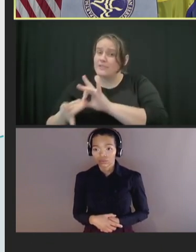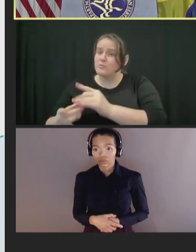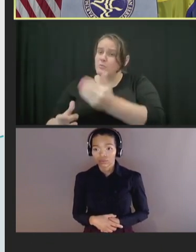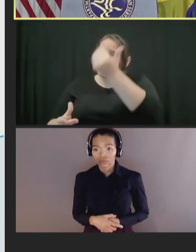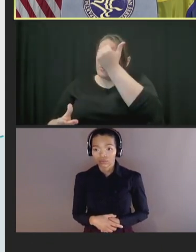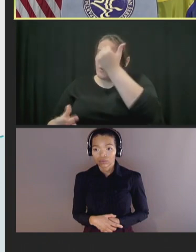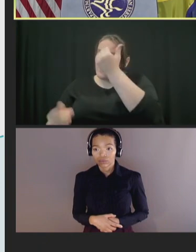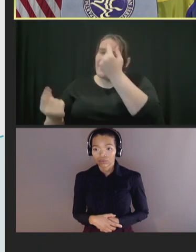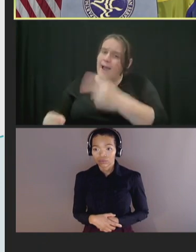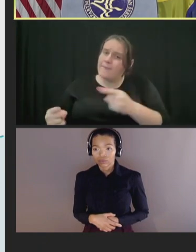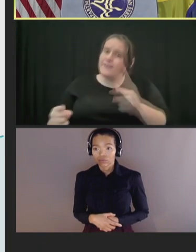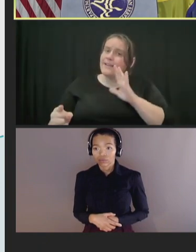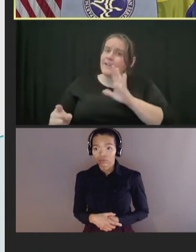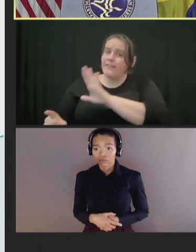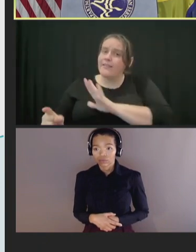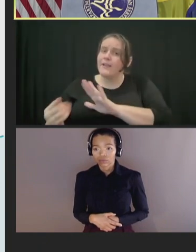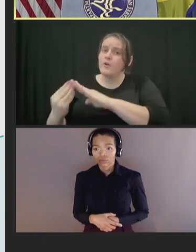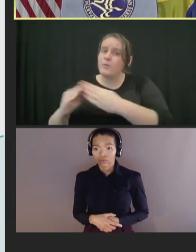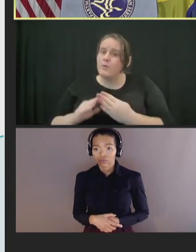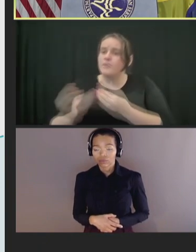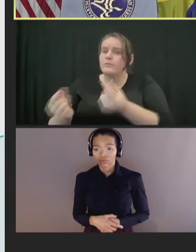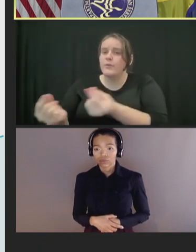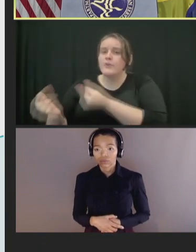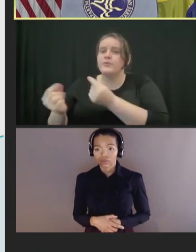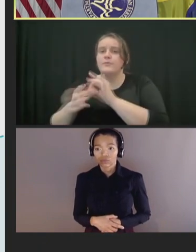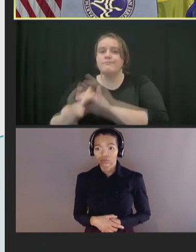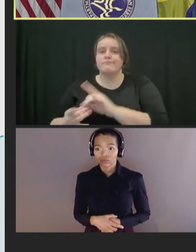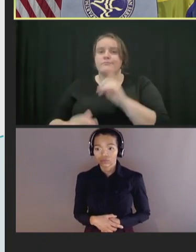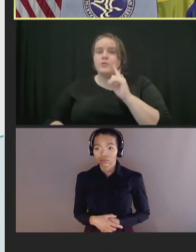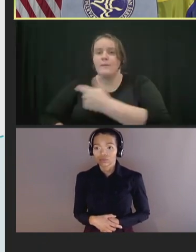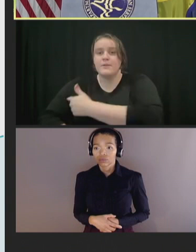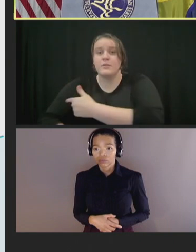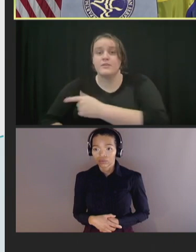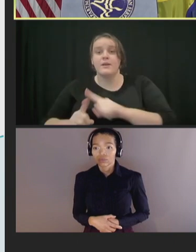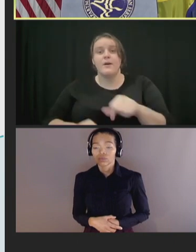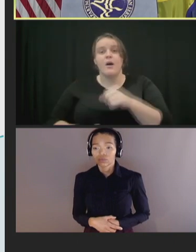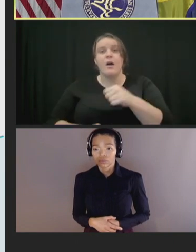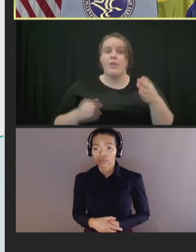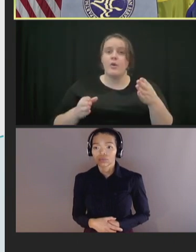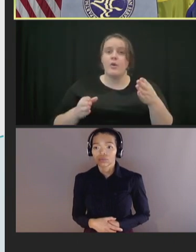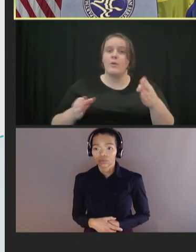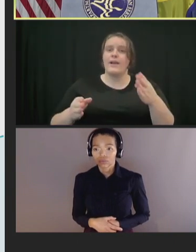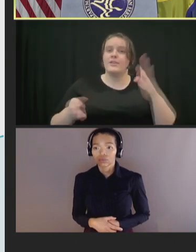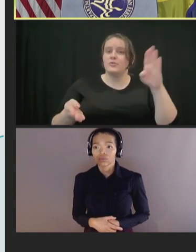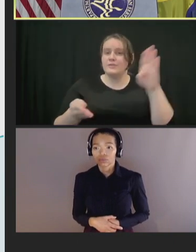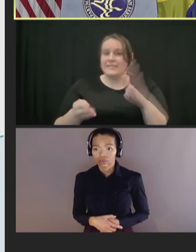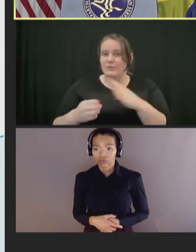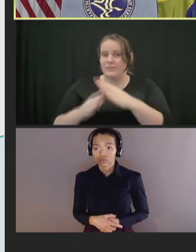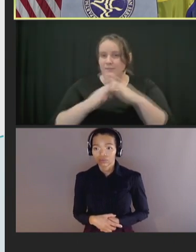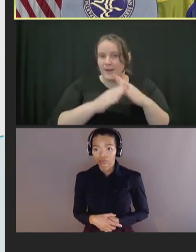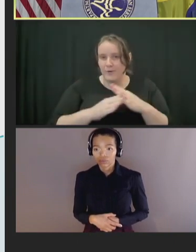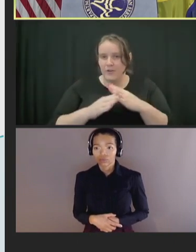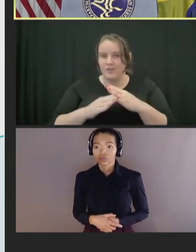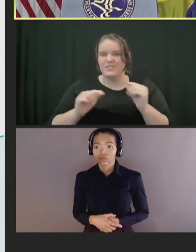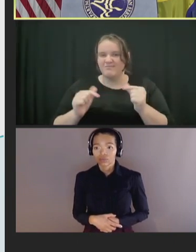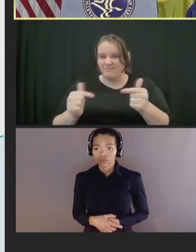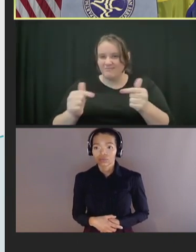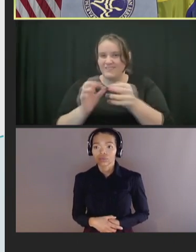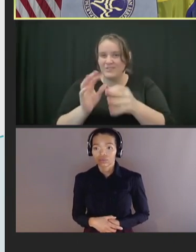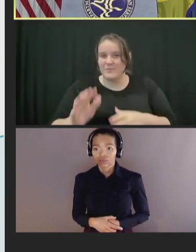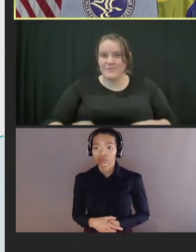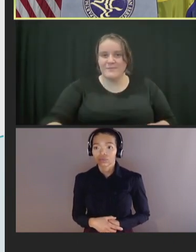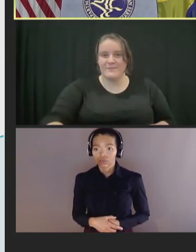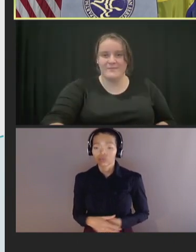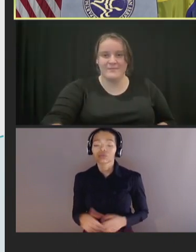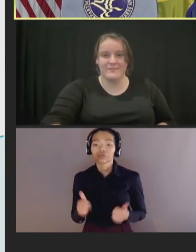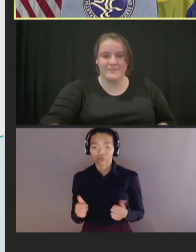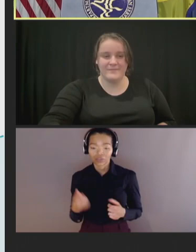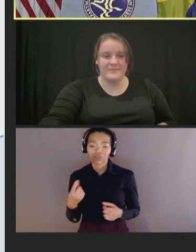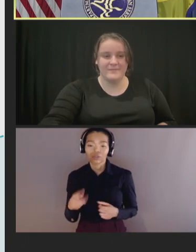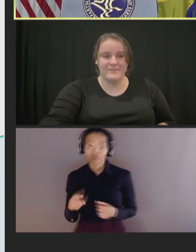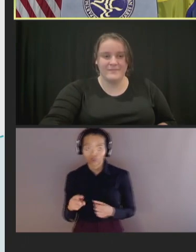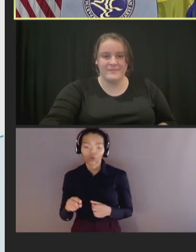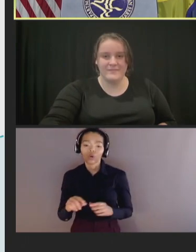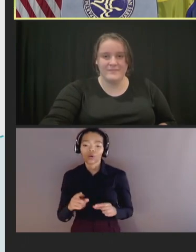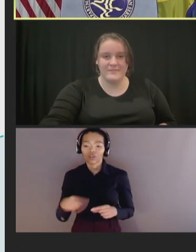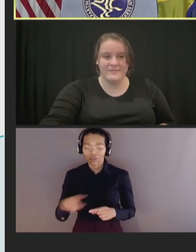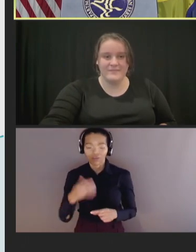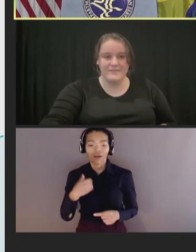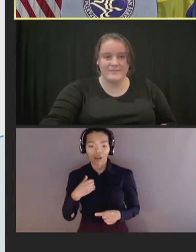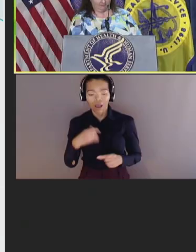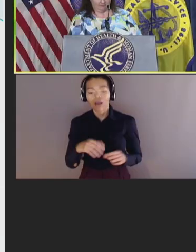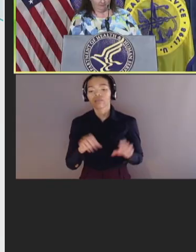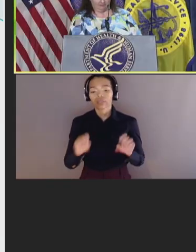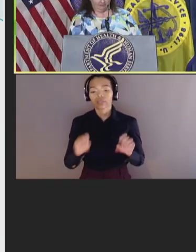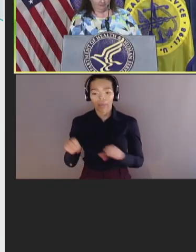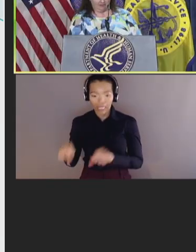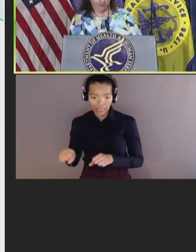But it's just another way to decrease barriers for organizations that have capacity issues.